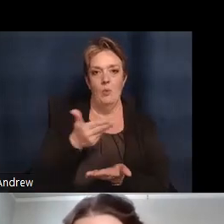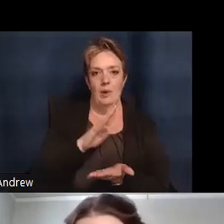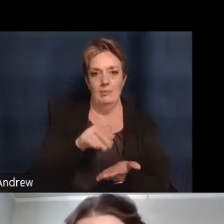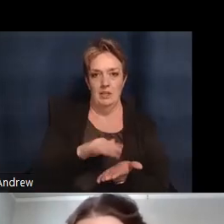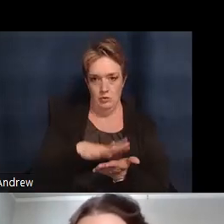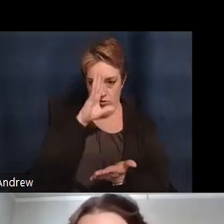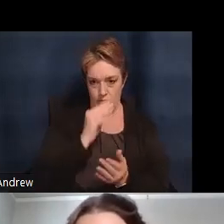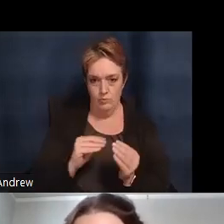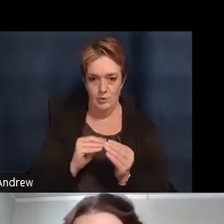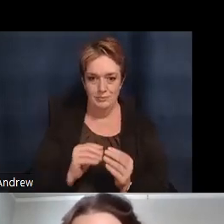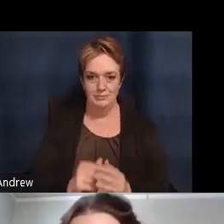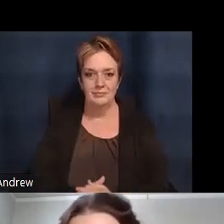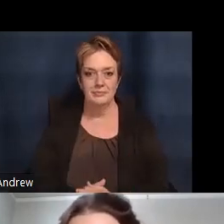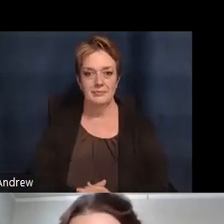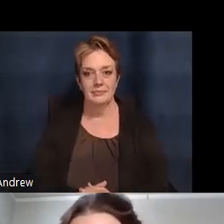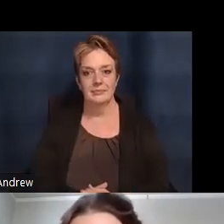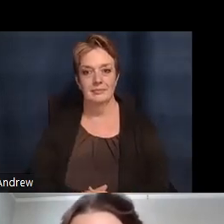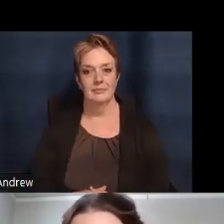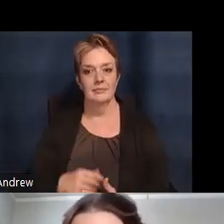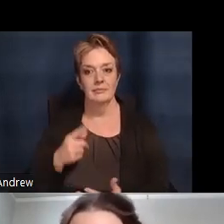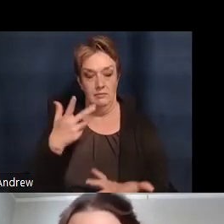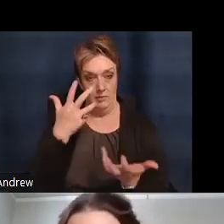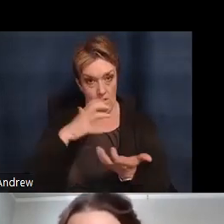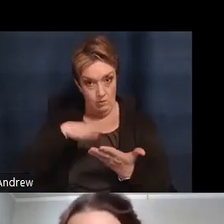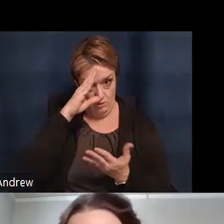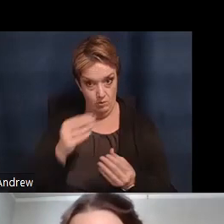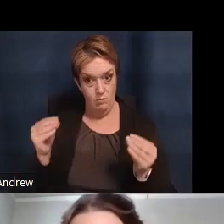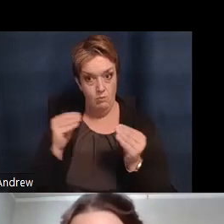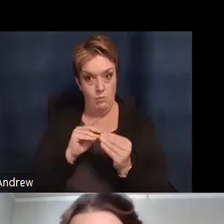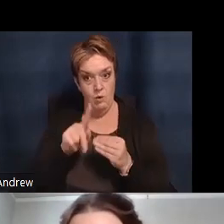And if you are looking to read more about Georgia O’Keeffe's homes,